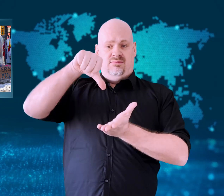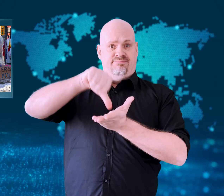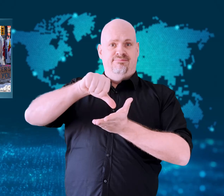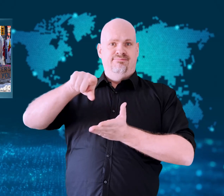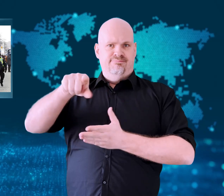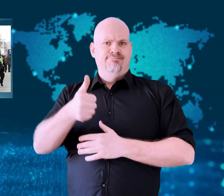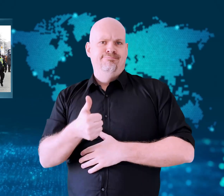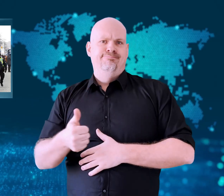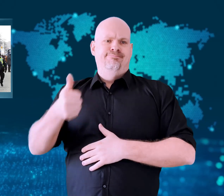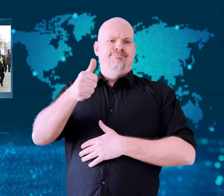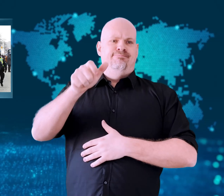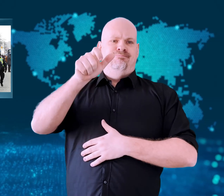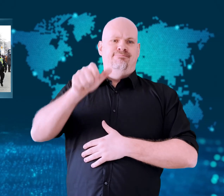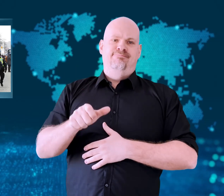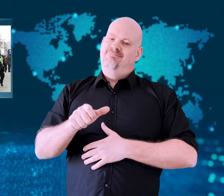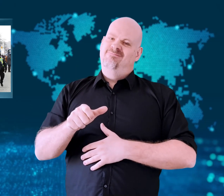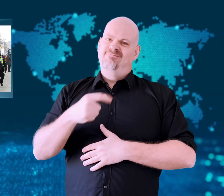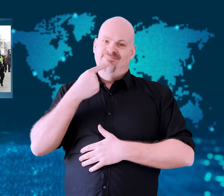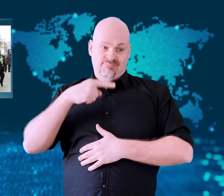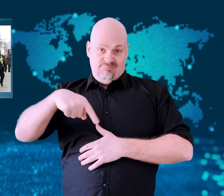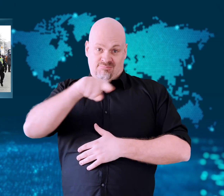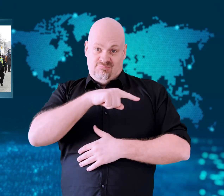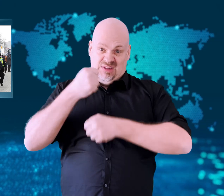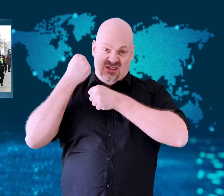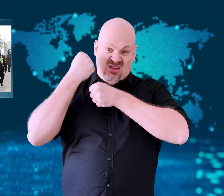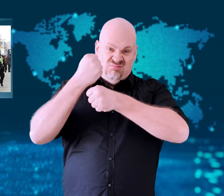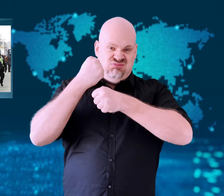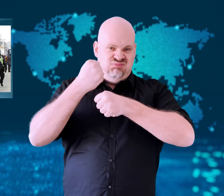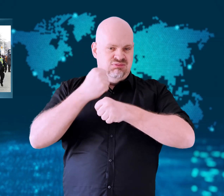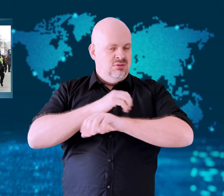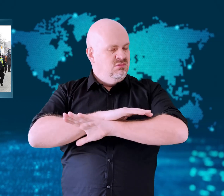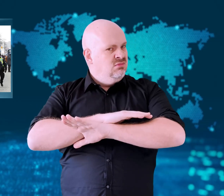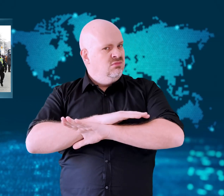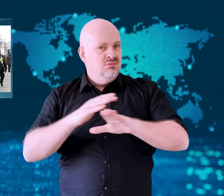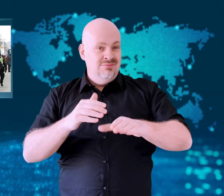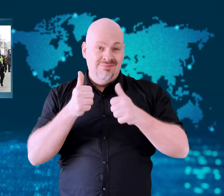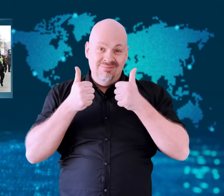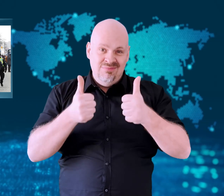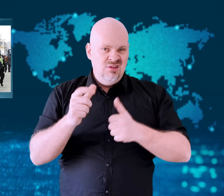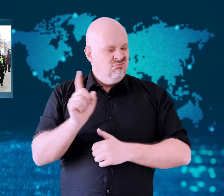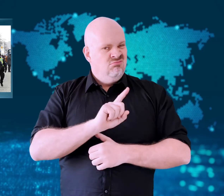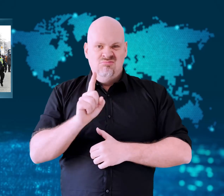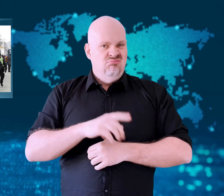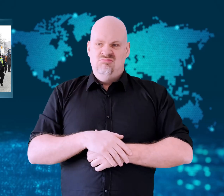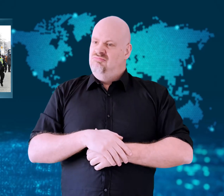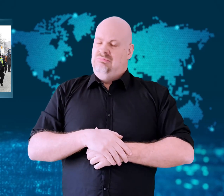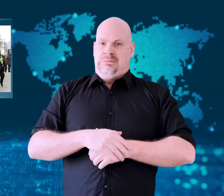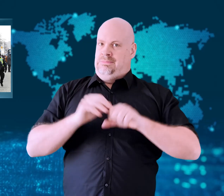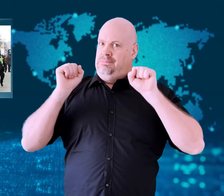Ottawa’s mayor condemned the convoy’s actions